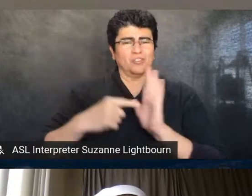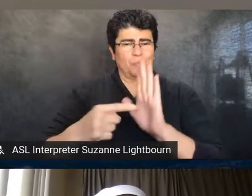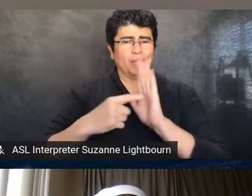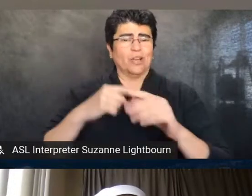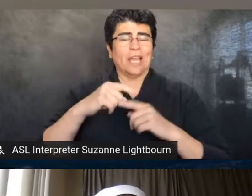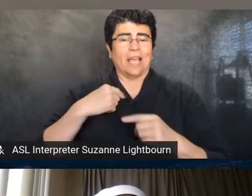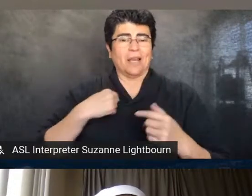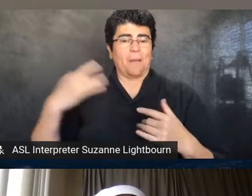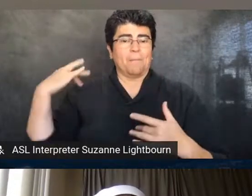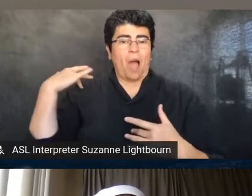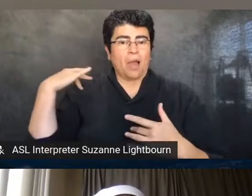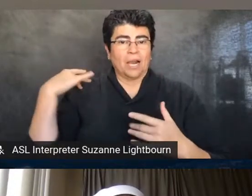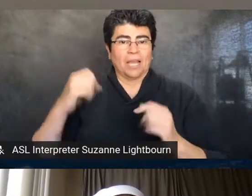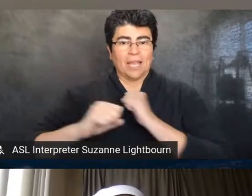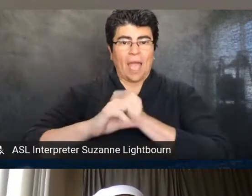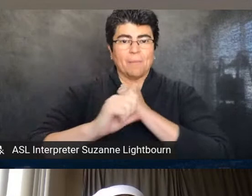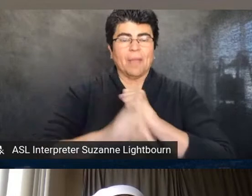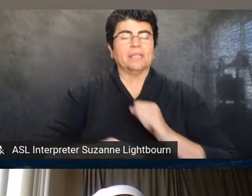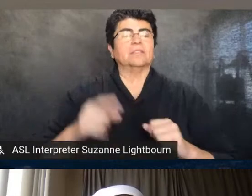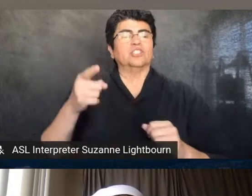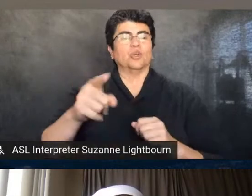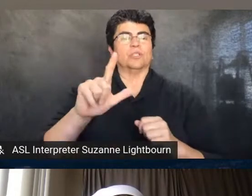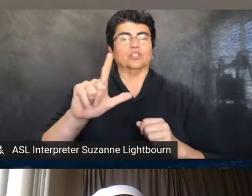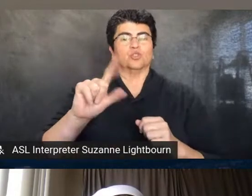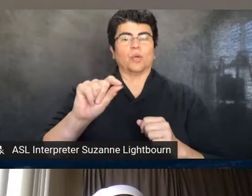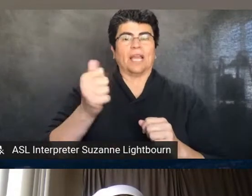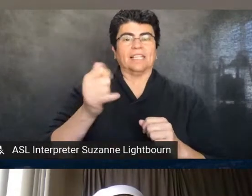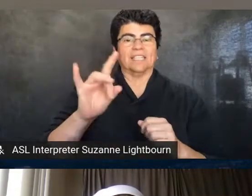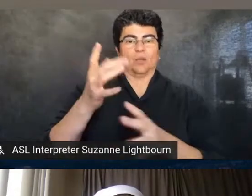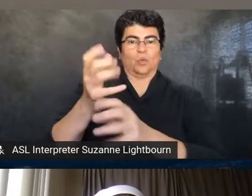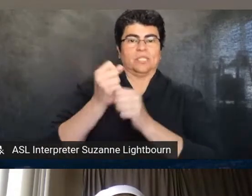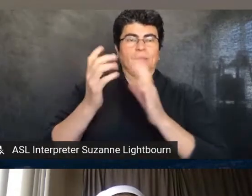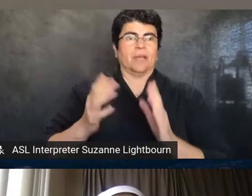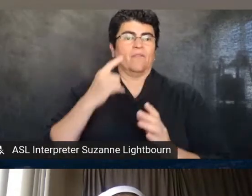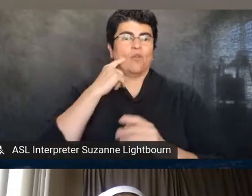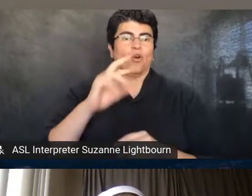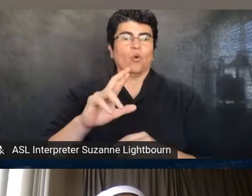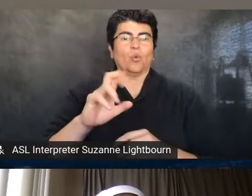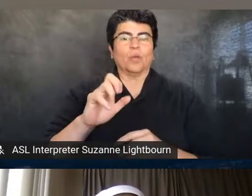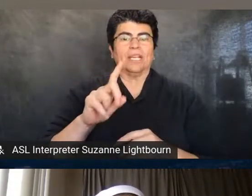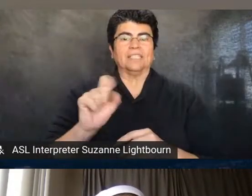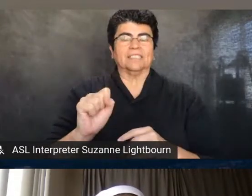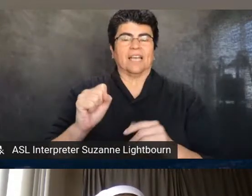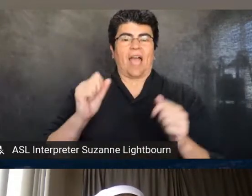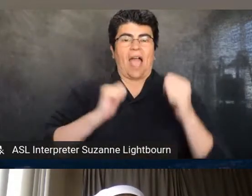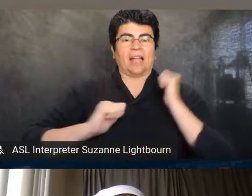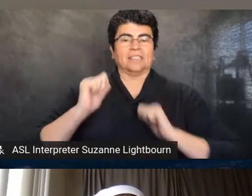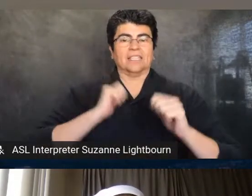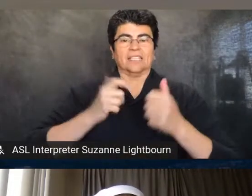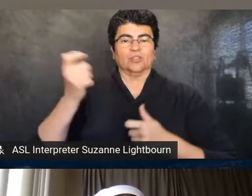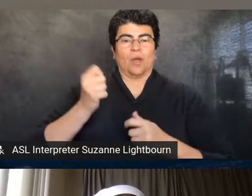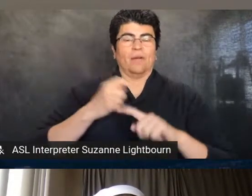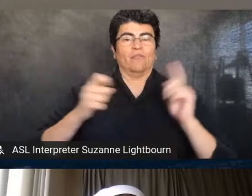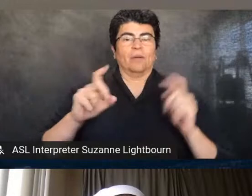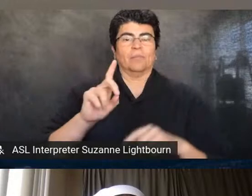and she was the 2018 recipient of the Reeves Acting Scholarship from the Christopher and Diana Reeves Foundation